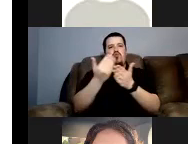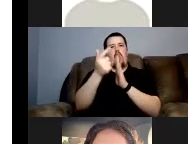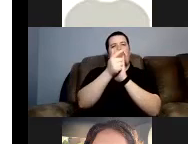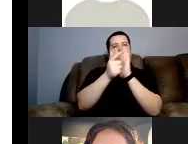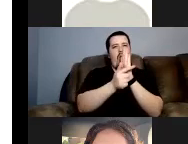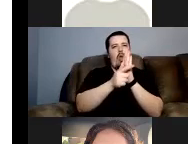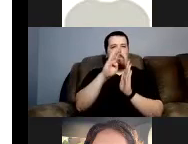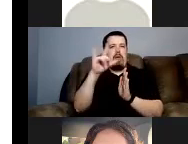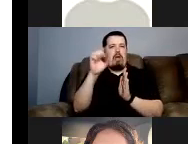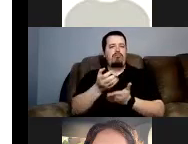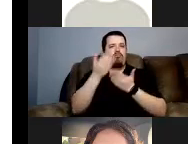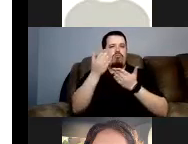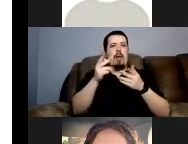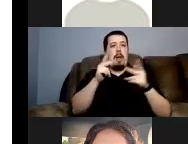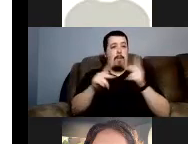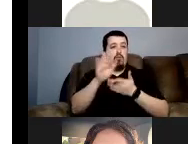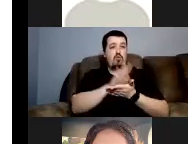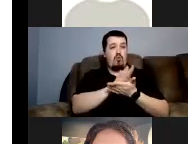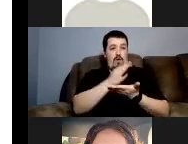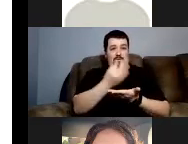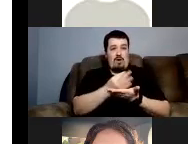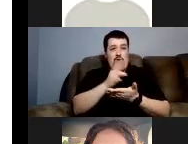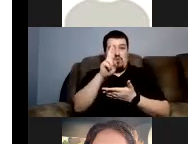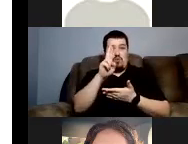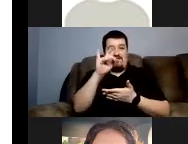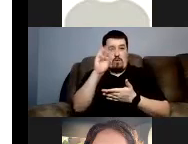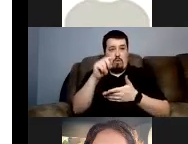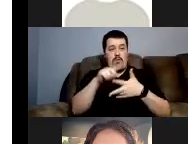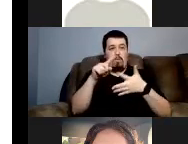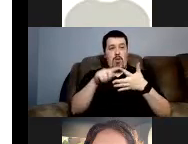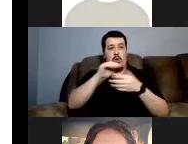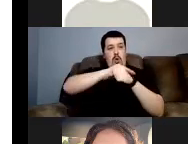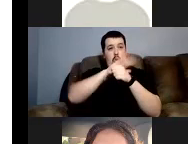Public School Funding Reform, COVID Safety Protocols Policies and Protections for People